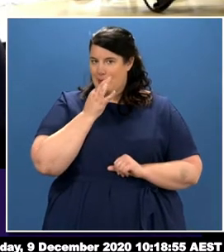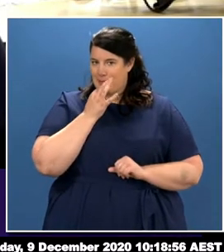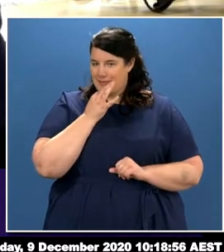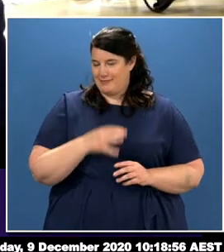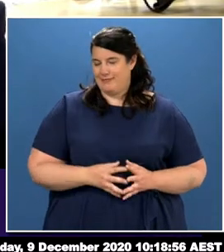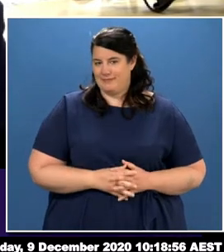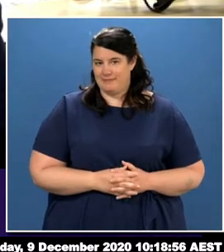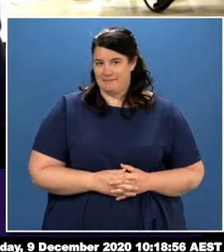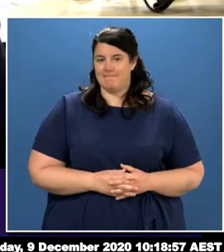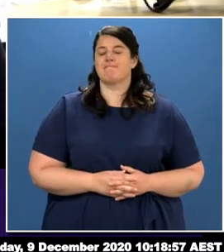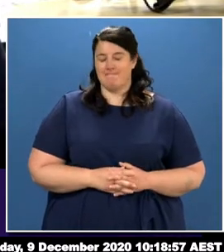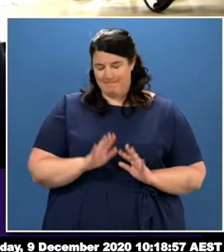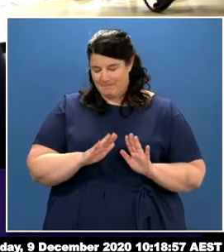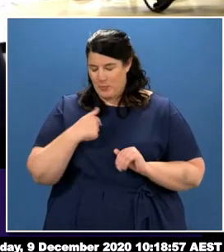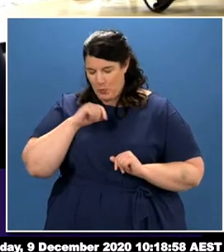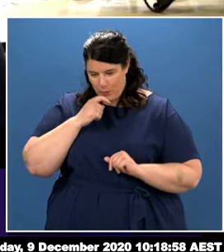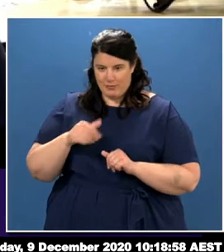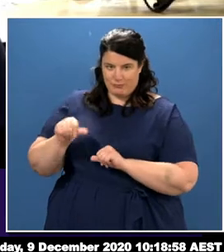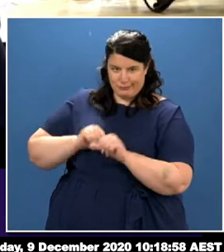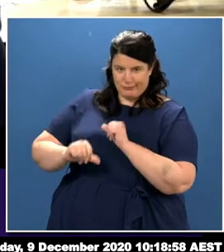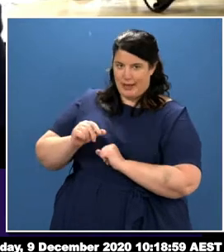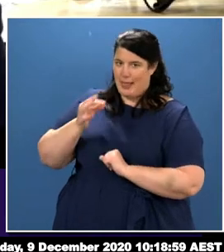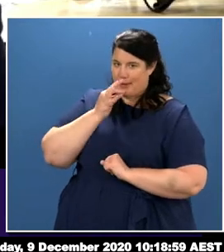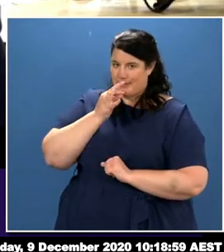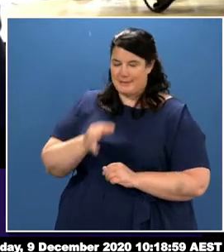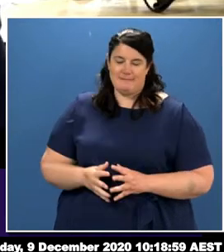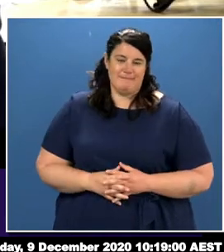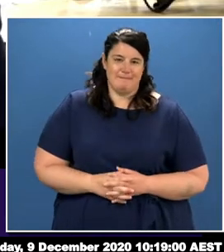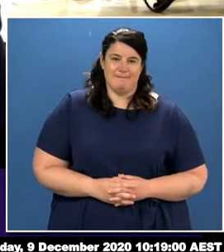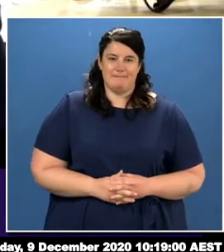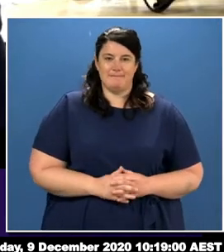I will bring myself back into the pack. Thank you, Chair.